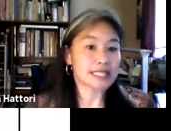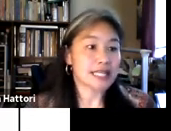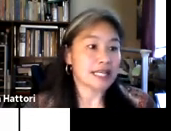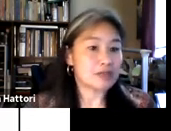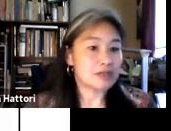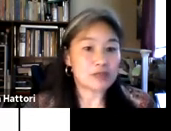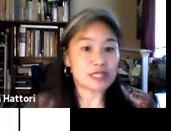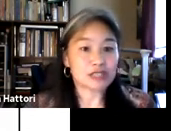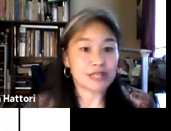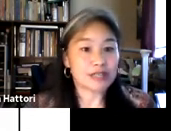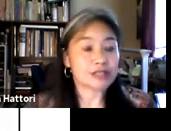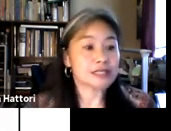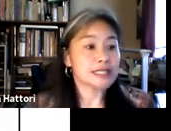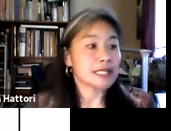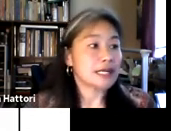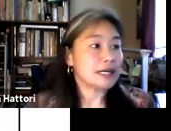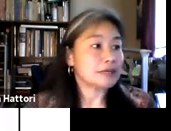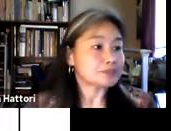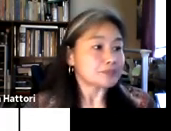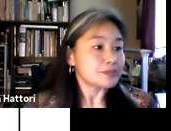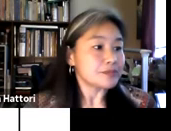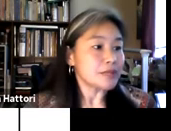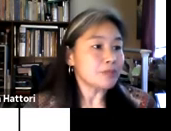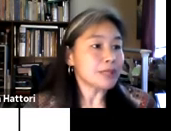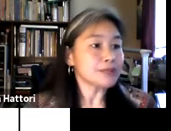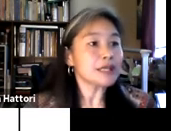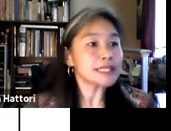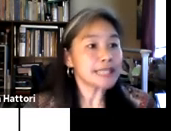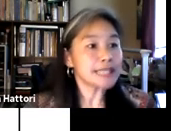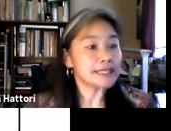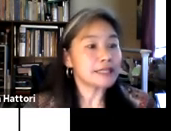father's family, Scott some similarities. On the left you